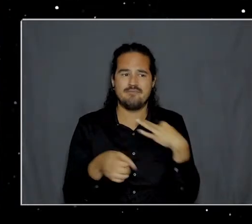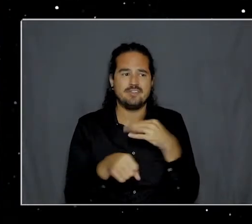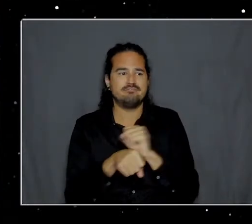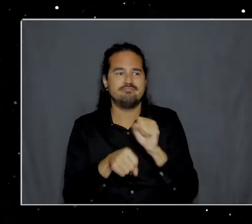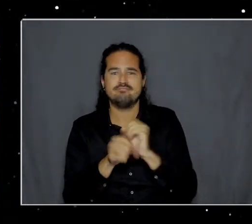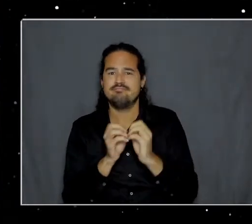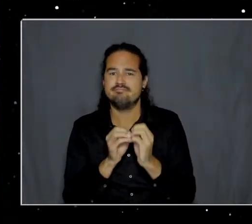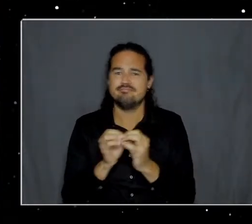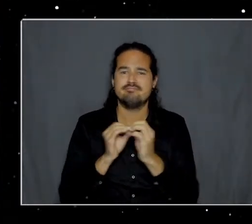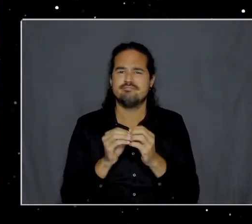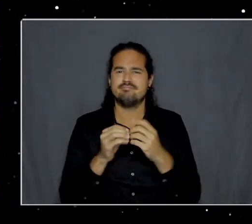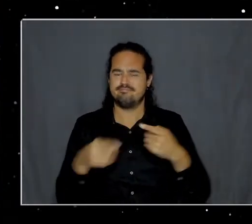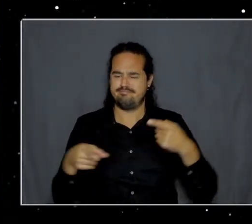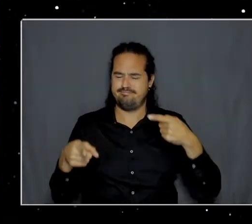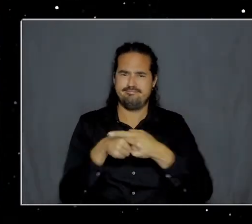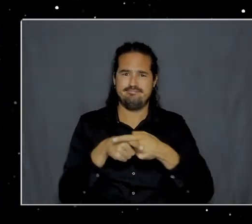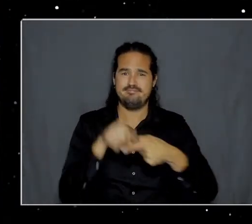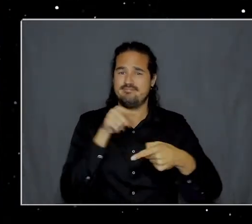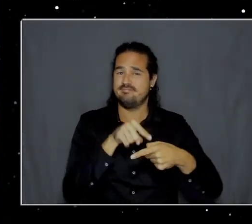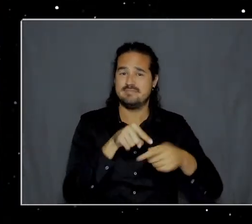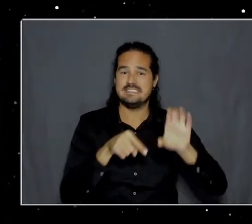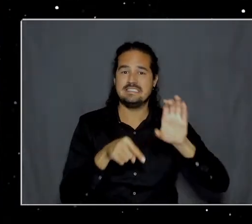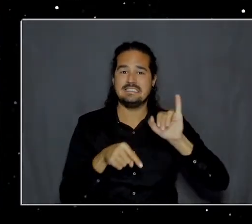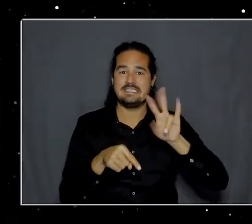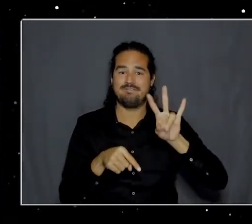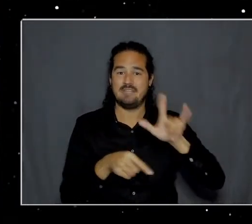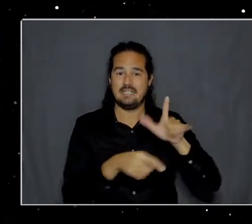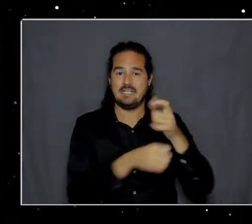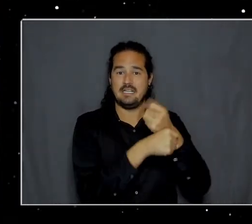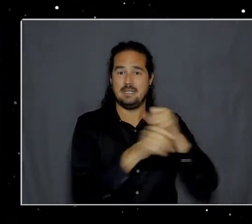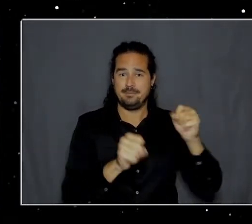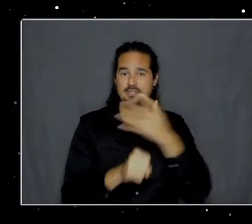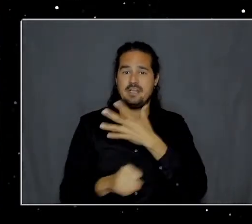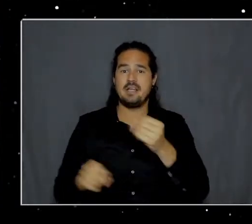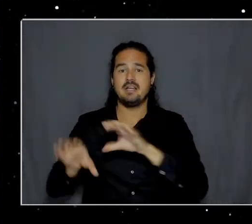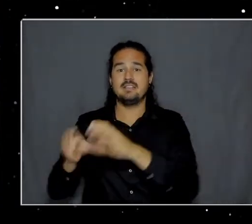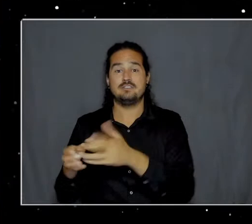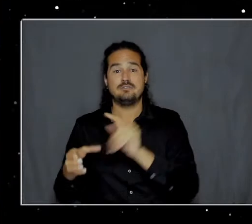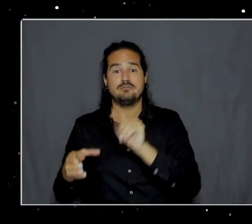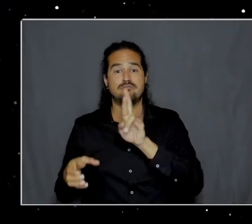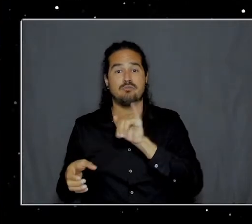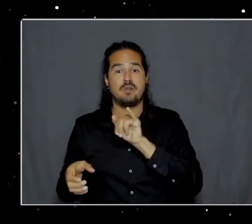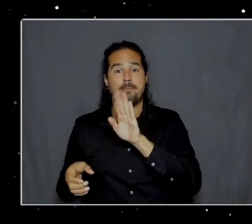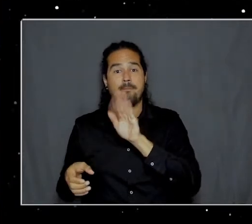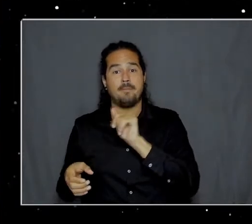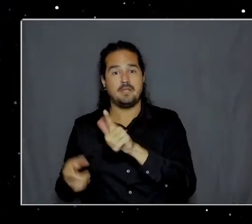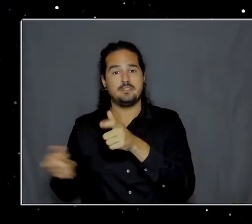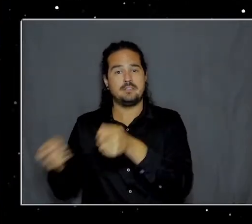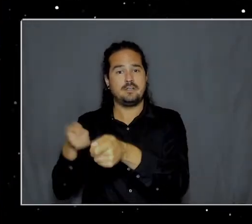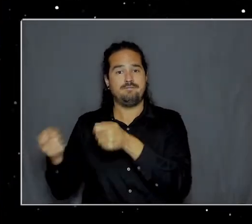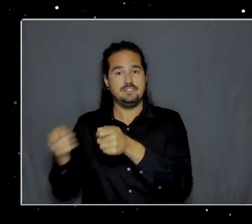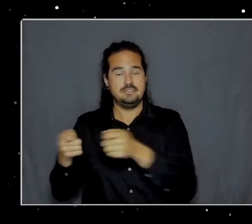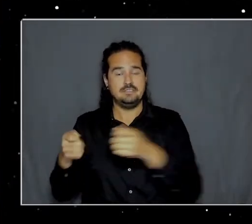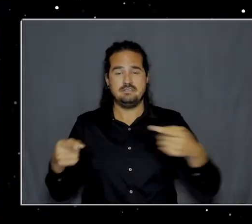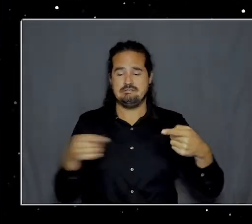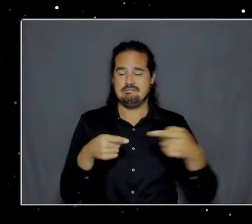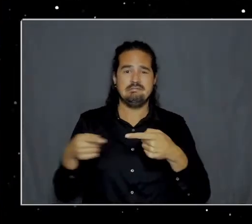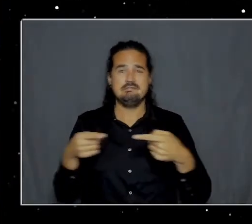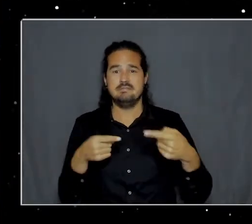HAVE CONVERSATIONS ABOUT THE INTERSECTION OF CIVIL LIBERTIES AND TRIBAL SOVEREIGNTY.